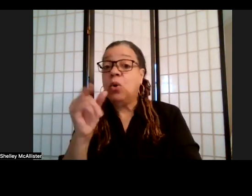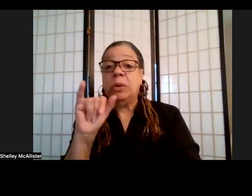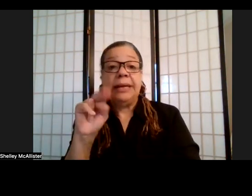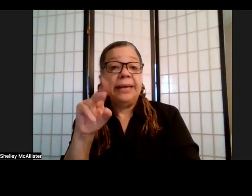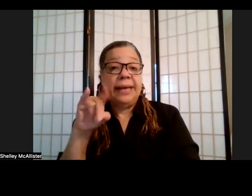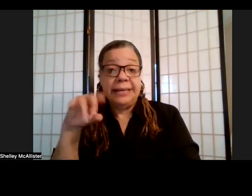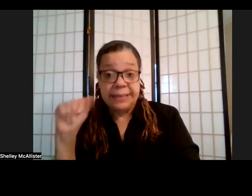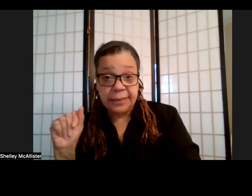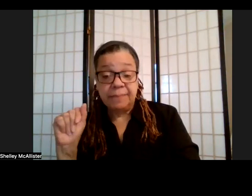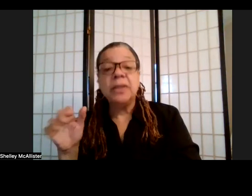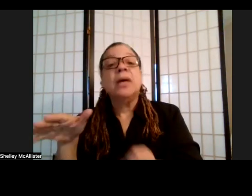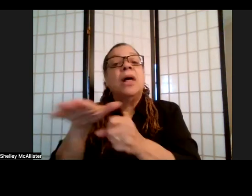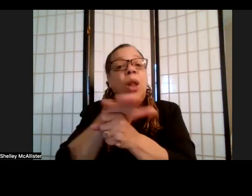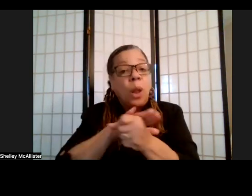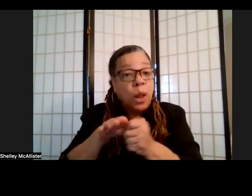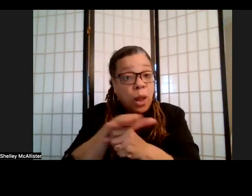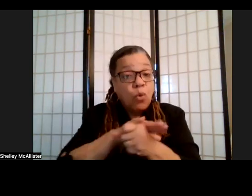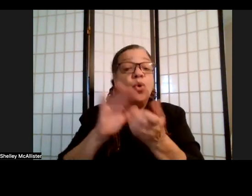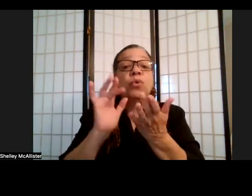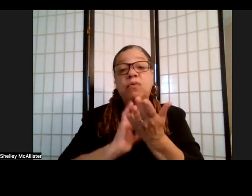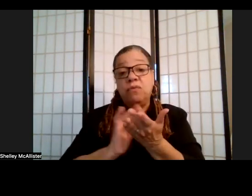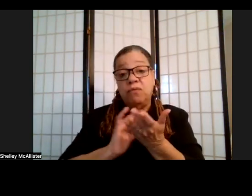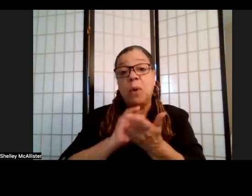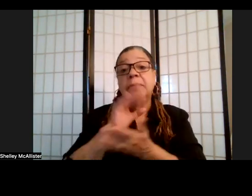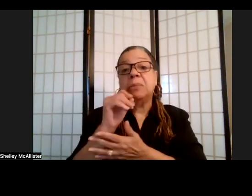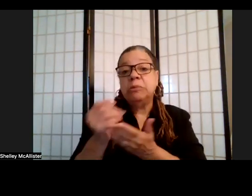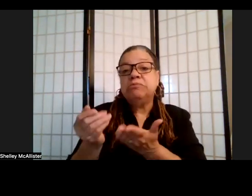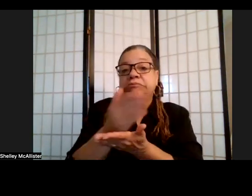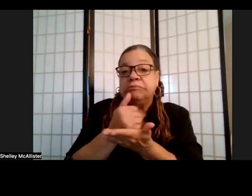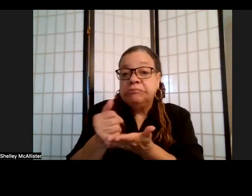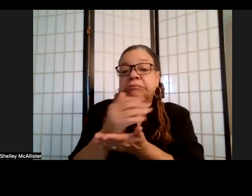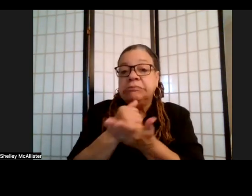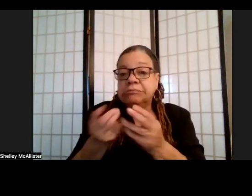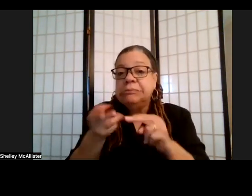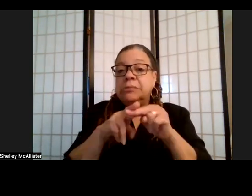and even international pharmaceutical companies, eager to increase their sales, often pushed back on the prescription drug laws.